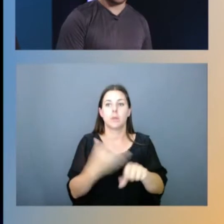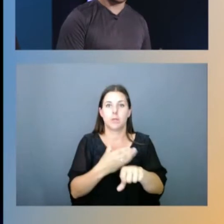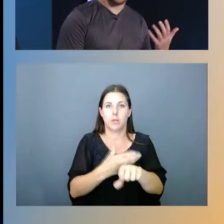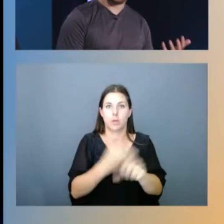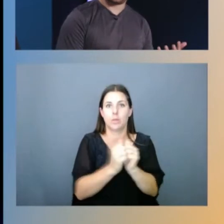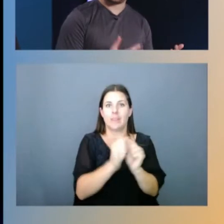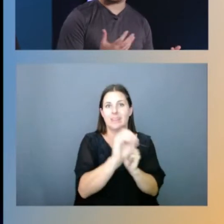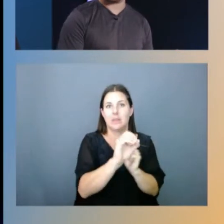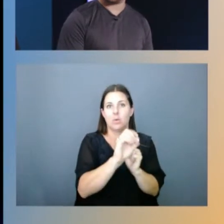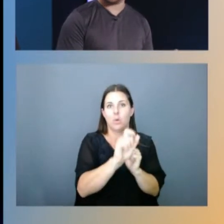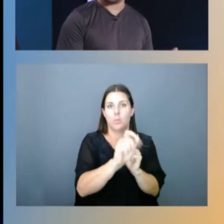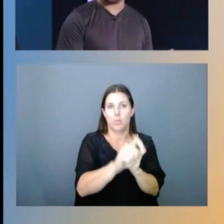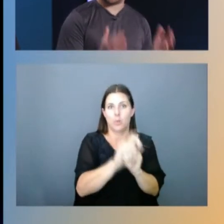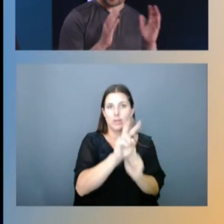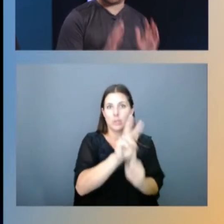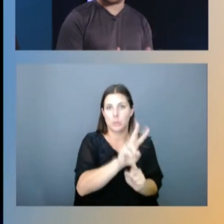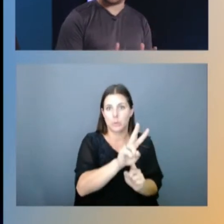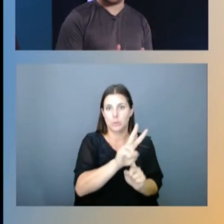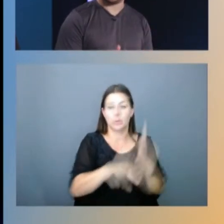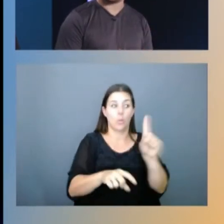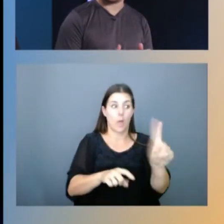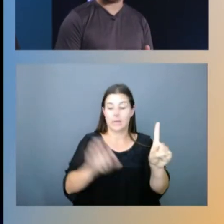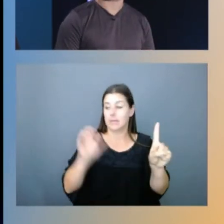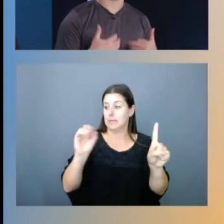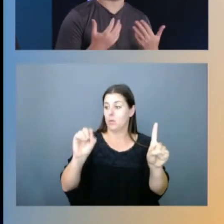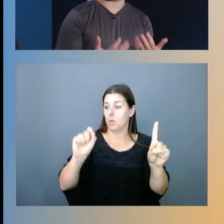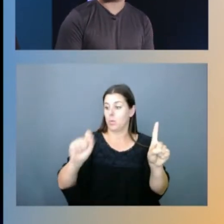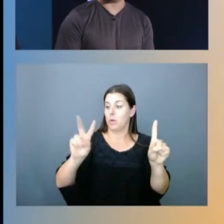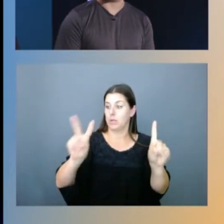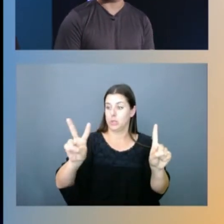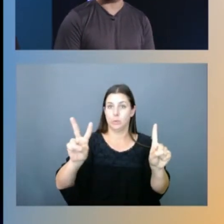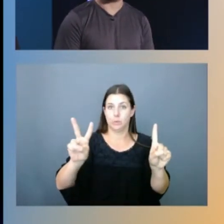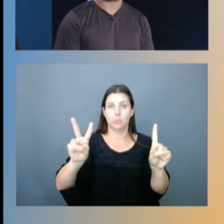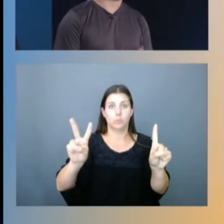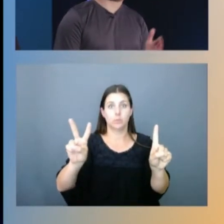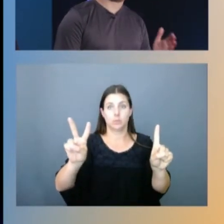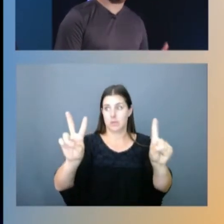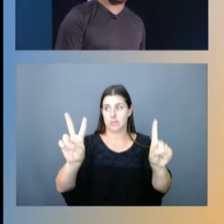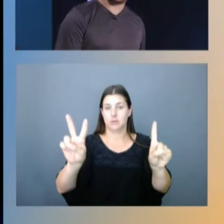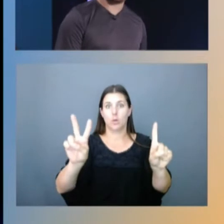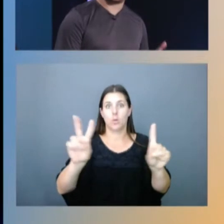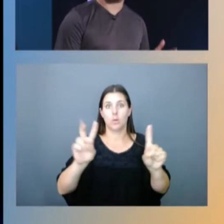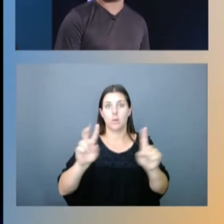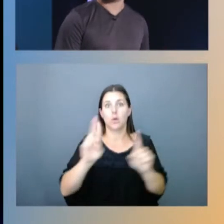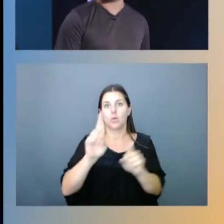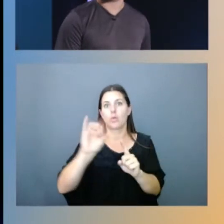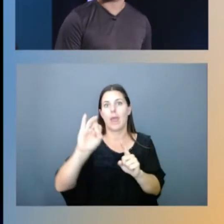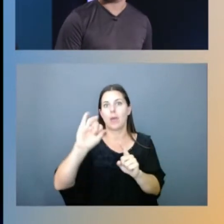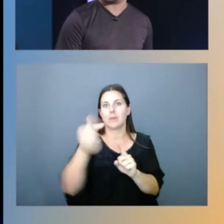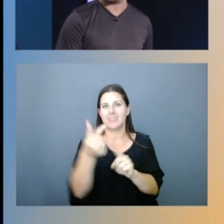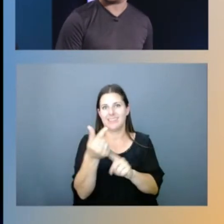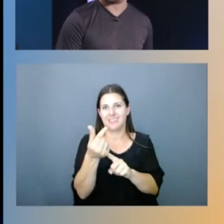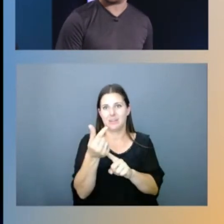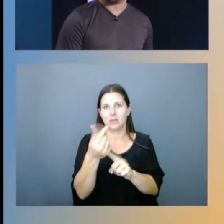So we add one and 0.2, still in integers, so we'll do a rounding step. And after rounding, we'll get a result of one.